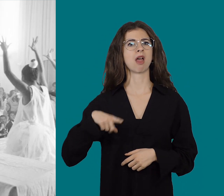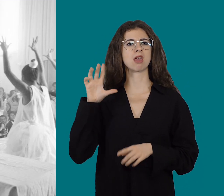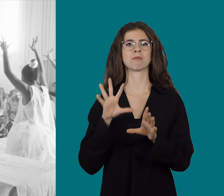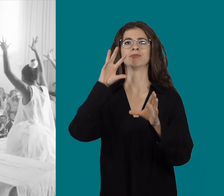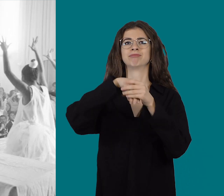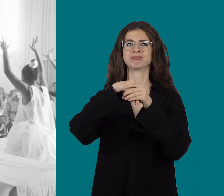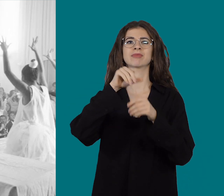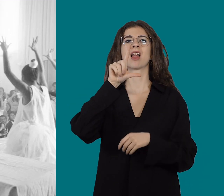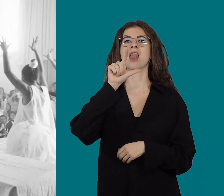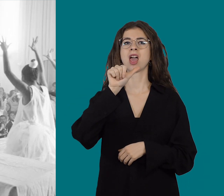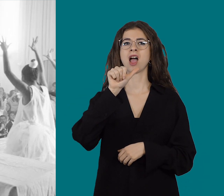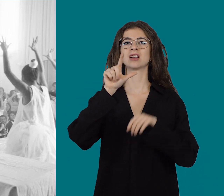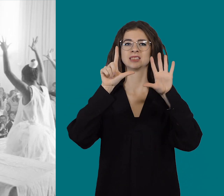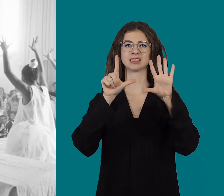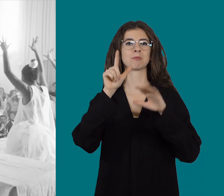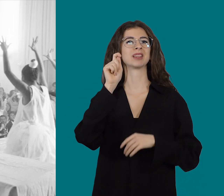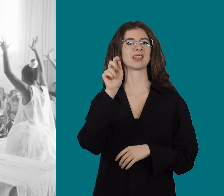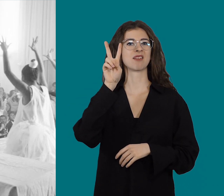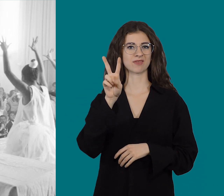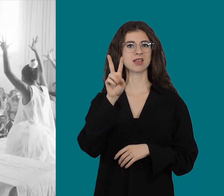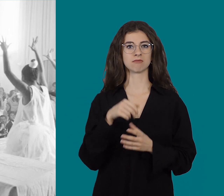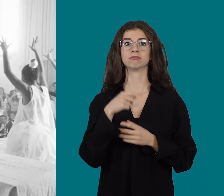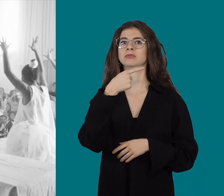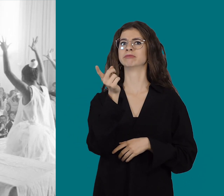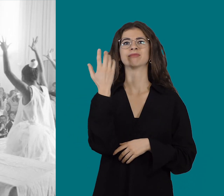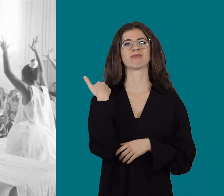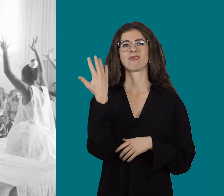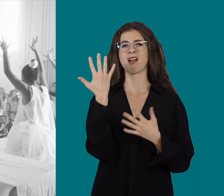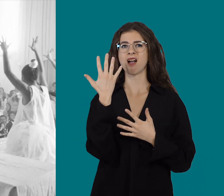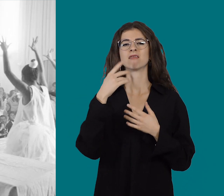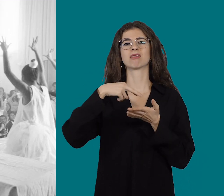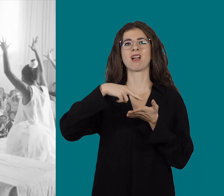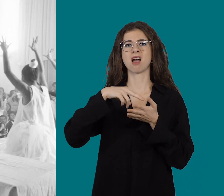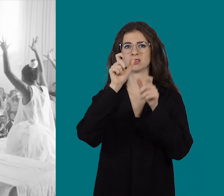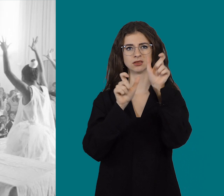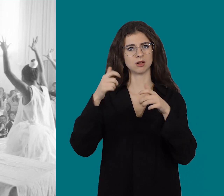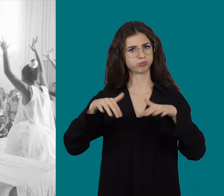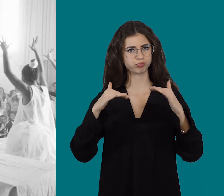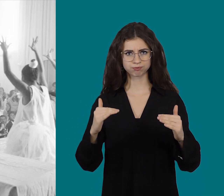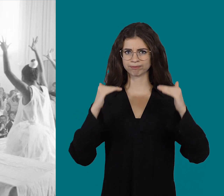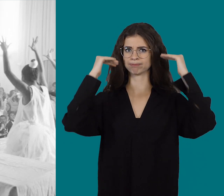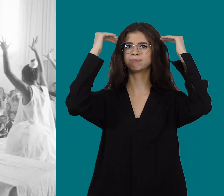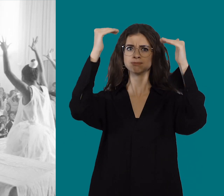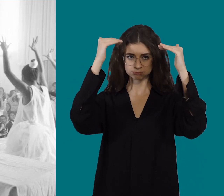Gabriella once had an experience mit LA7 TV, where there were very high-level dancers